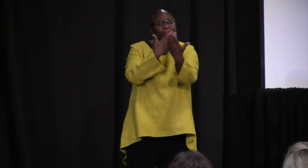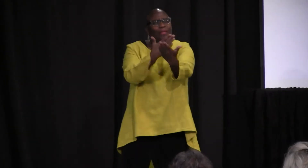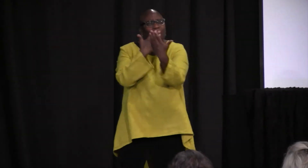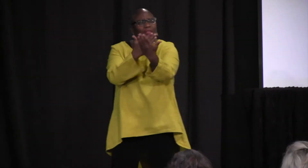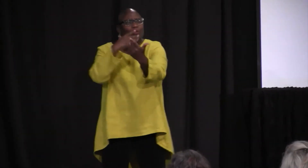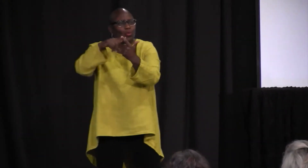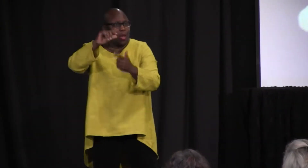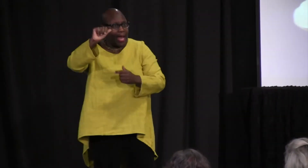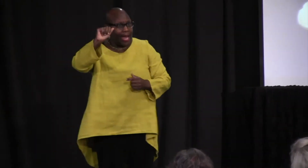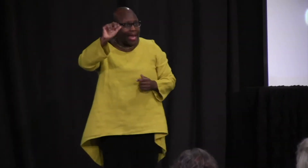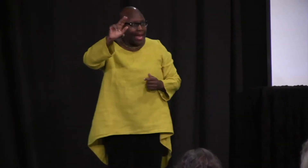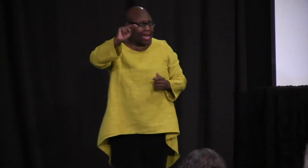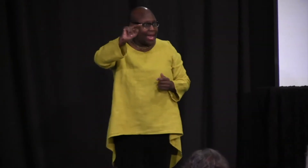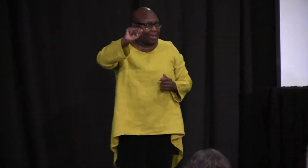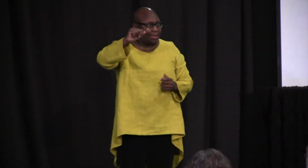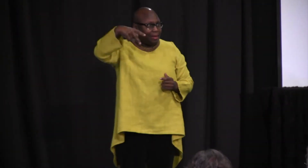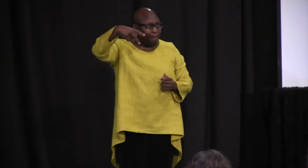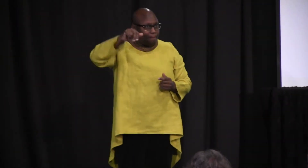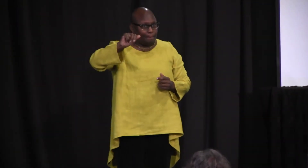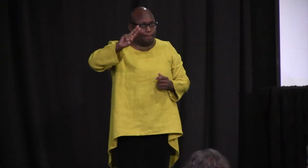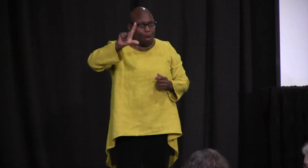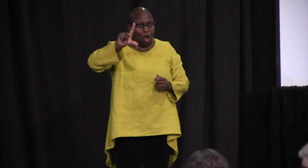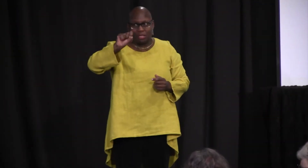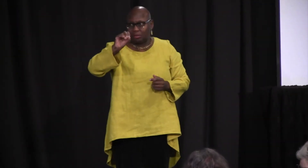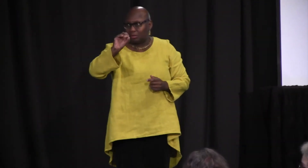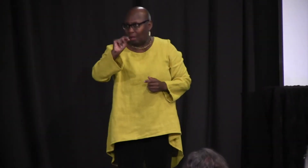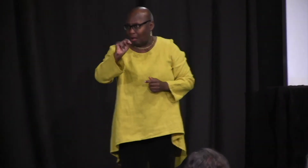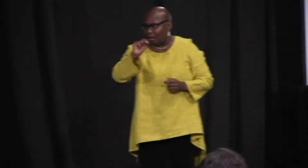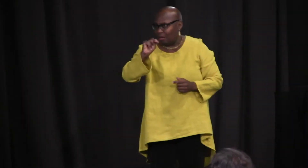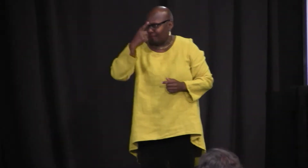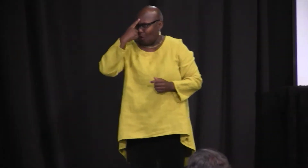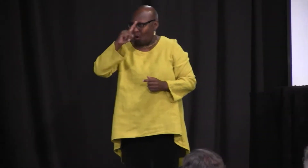I want to thank Anna Paulson for inviting me to be here today.